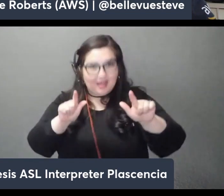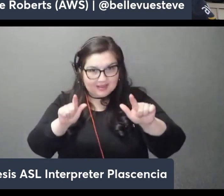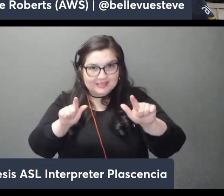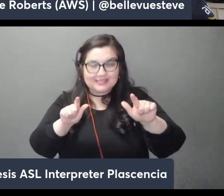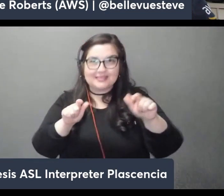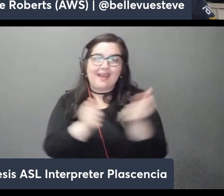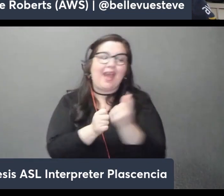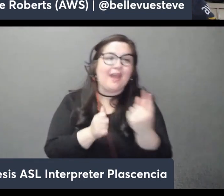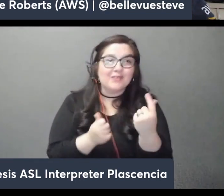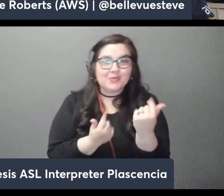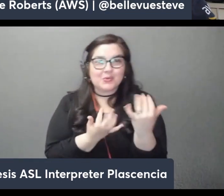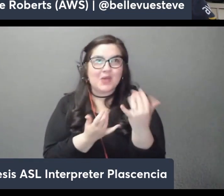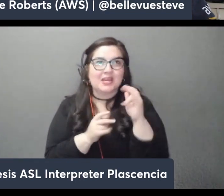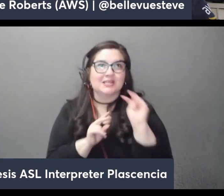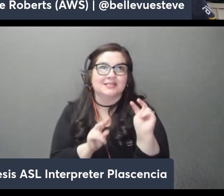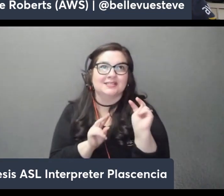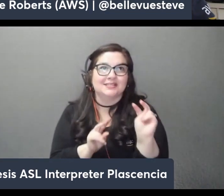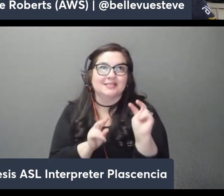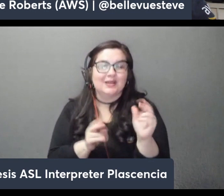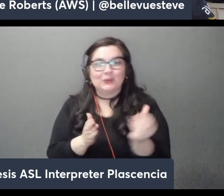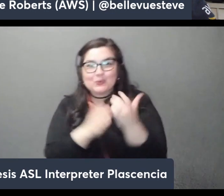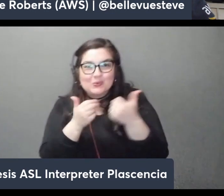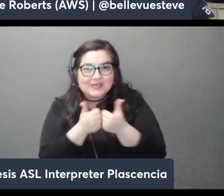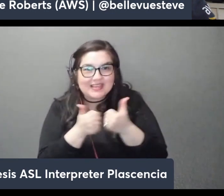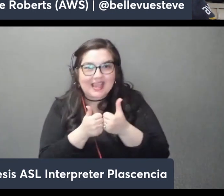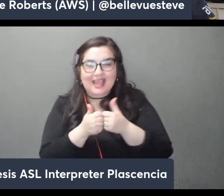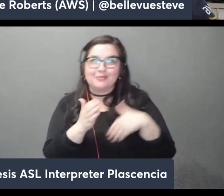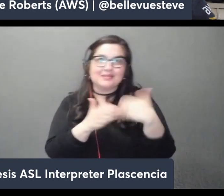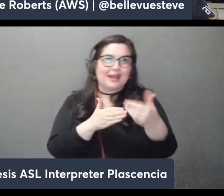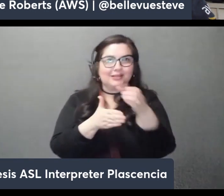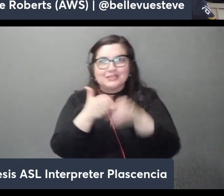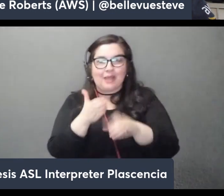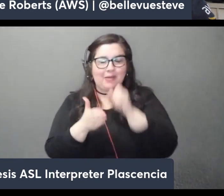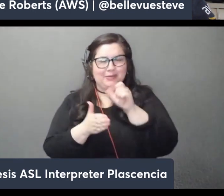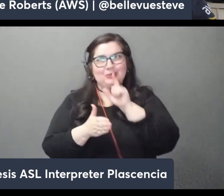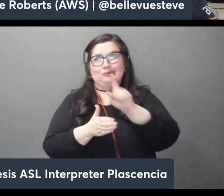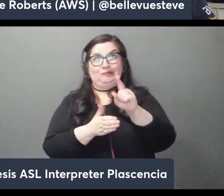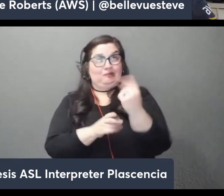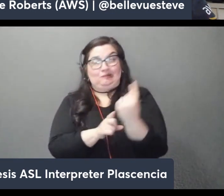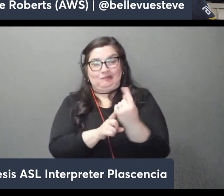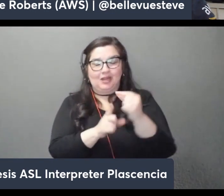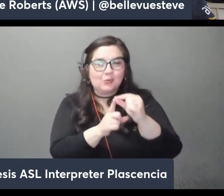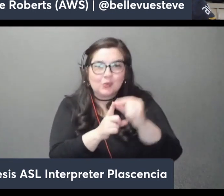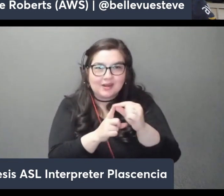or the next kinda episode, chapter, I don't know the right word, of the game to pop up.